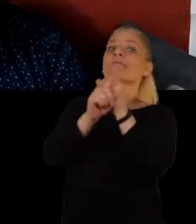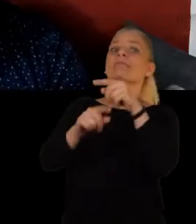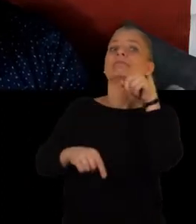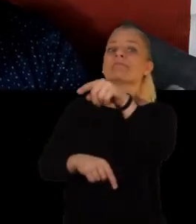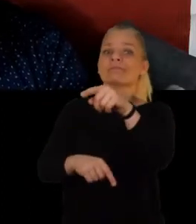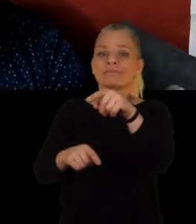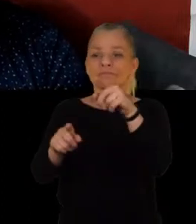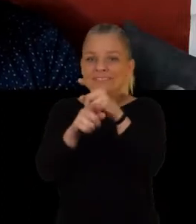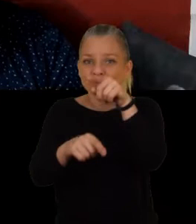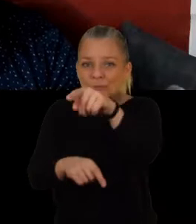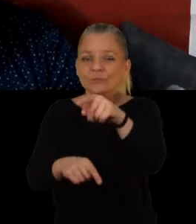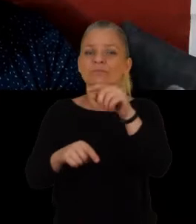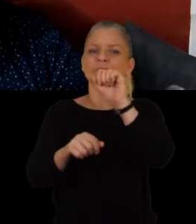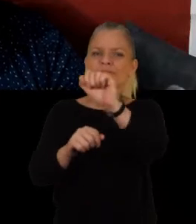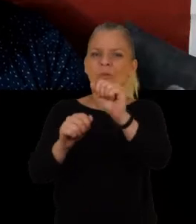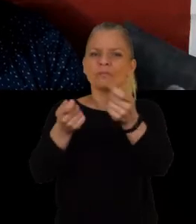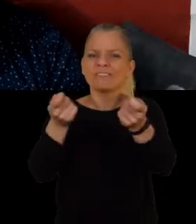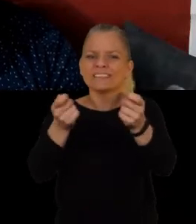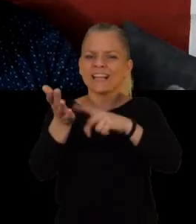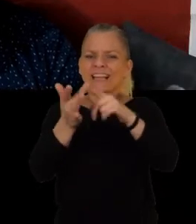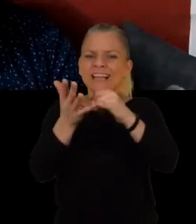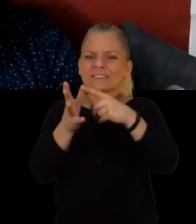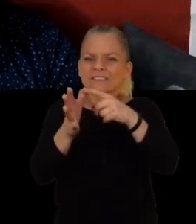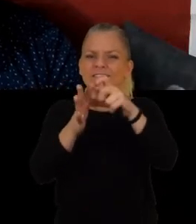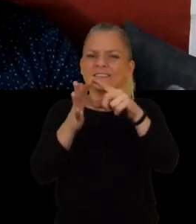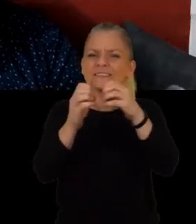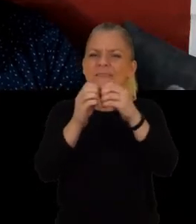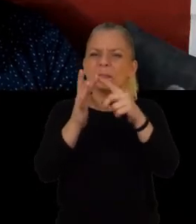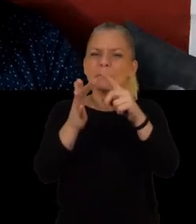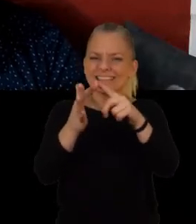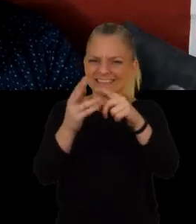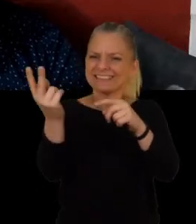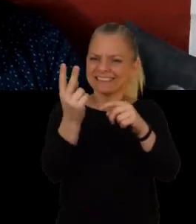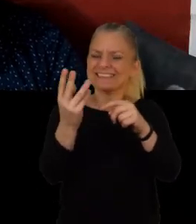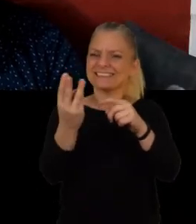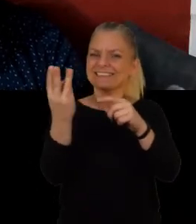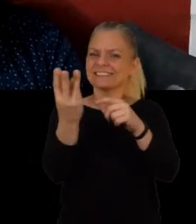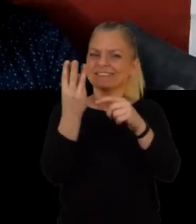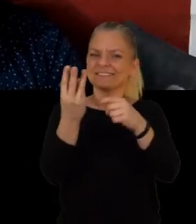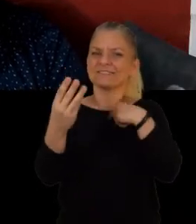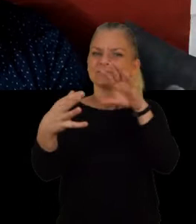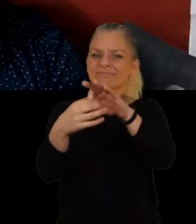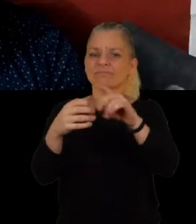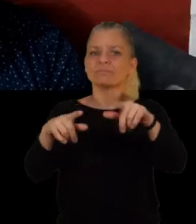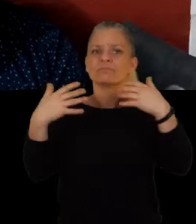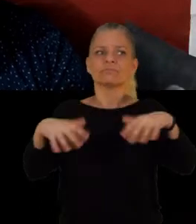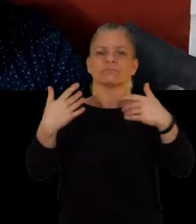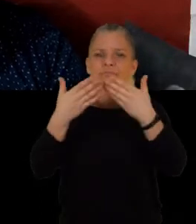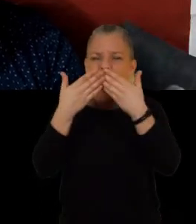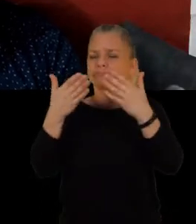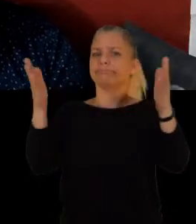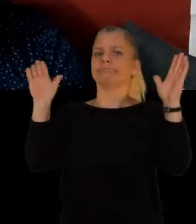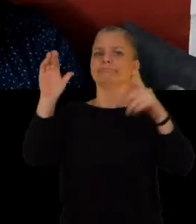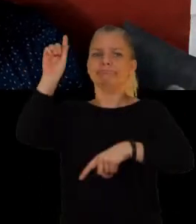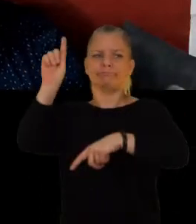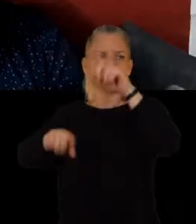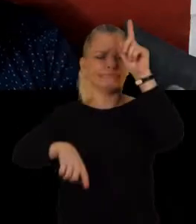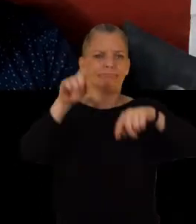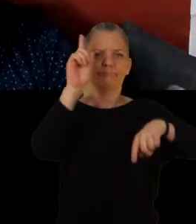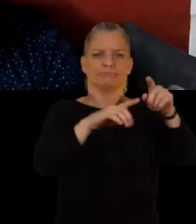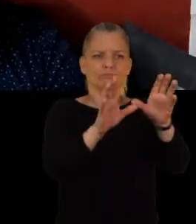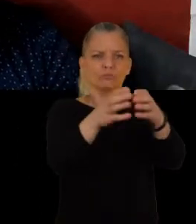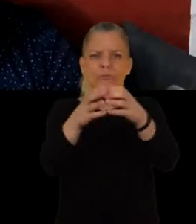it was i met you and your your fellow facilitators Lisa and Debbie had an amazing wide variety